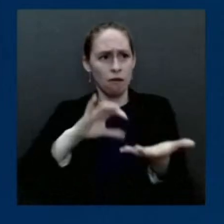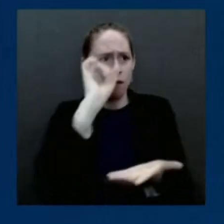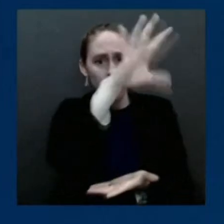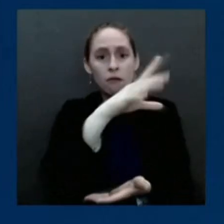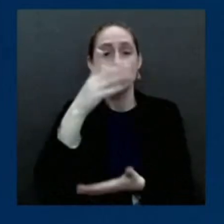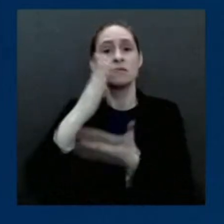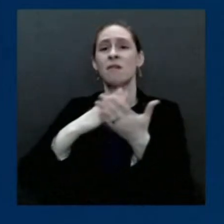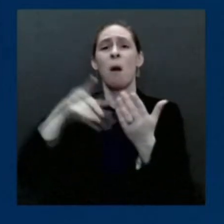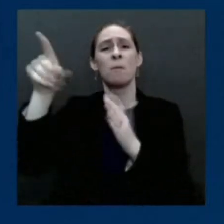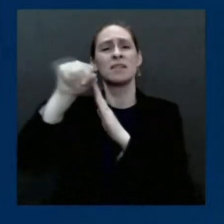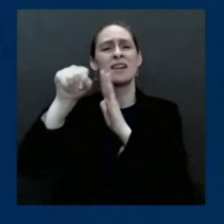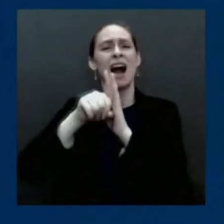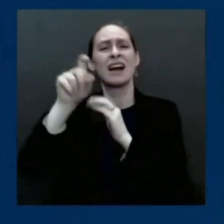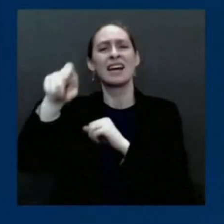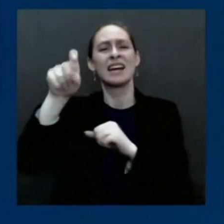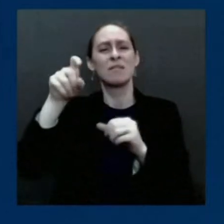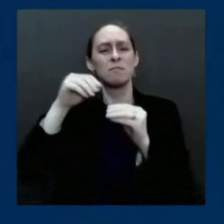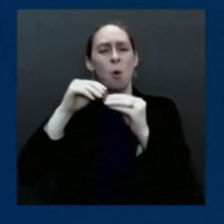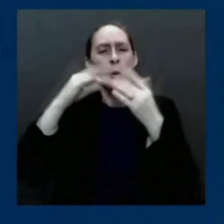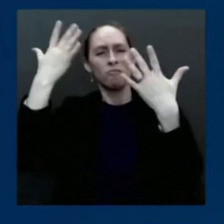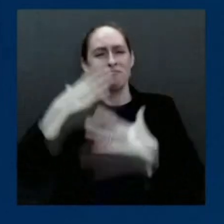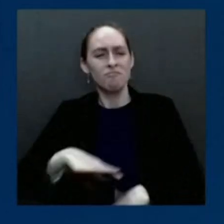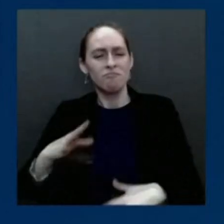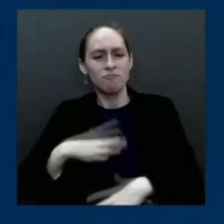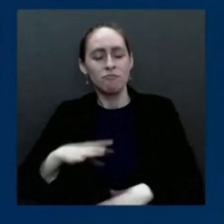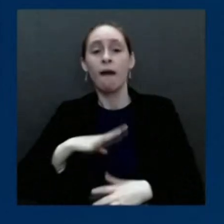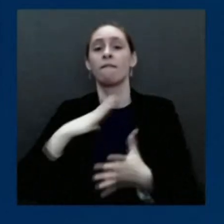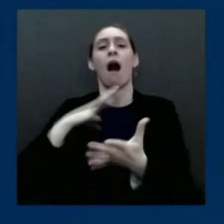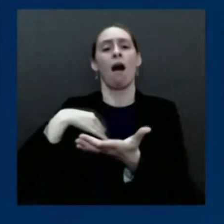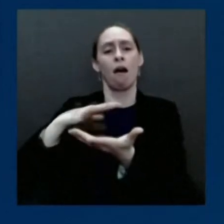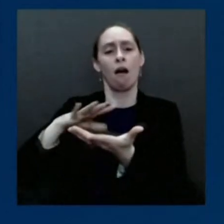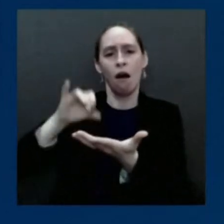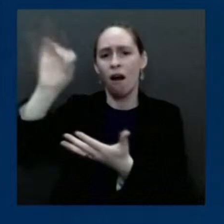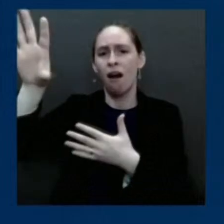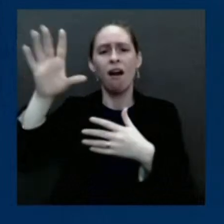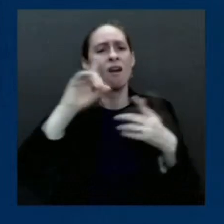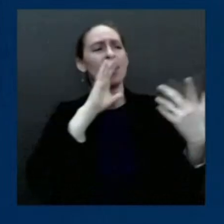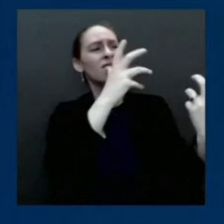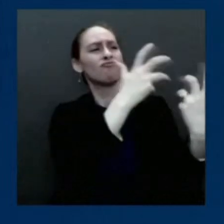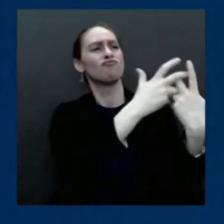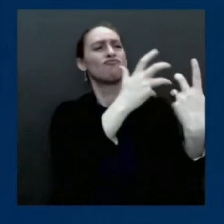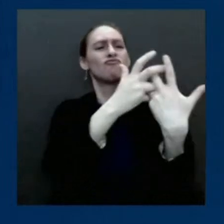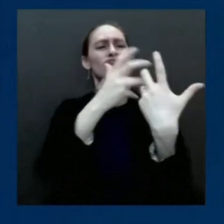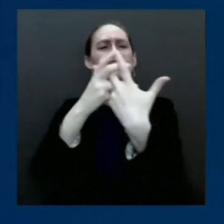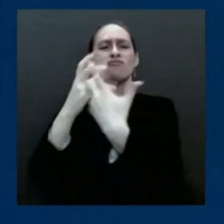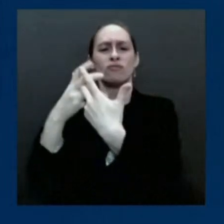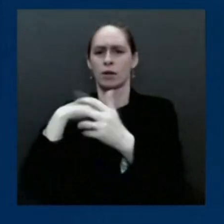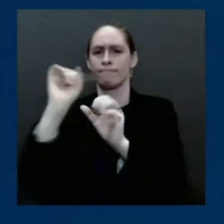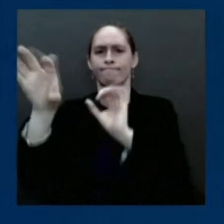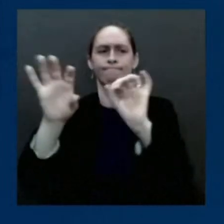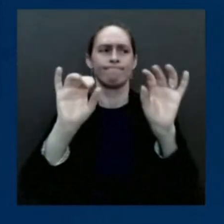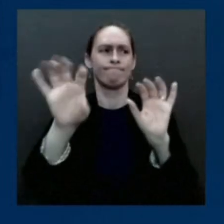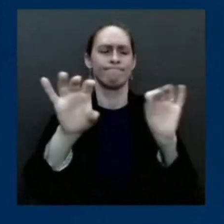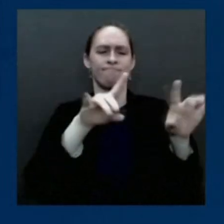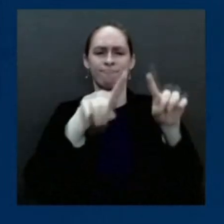ADD TESTING CAPACITY AND GET MORE PPE TO WHERE IS NEEDED AND YOU SEE US CONTINUE TO ACT